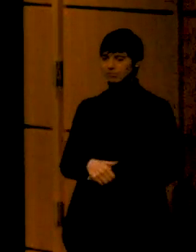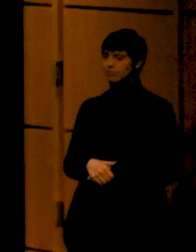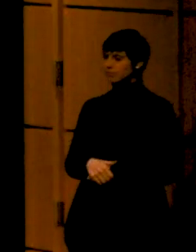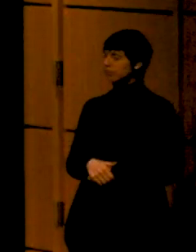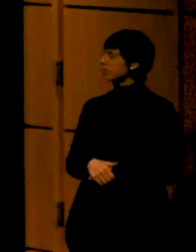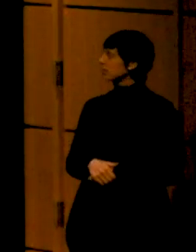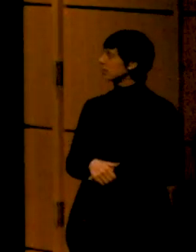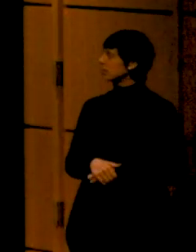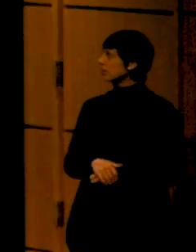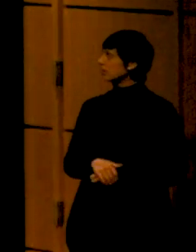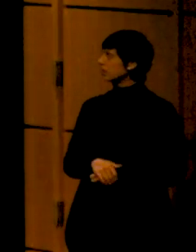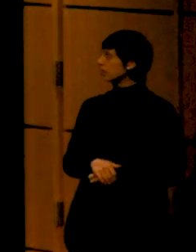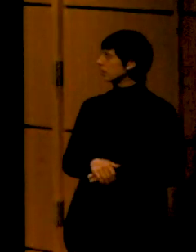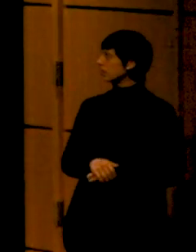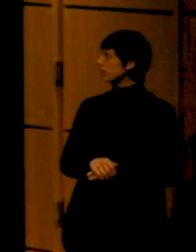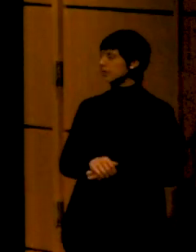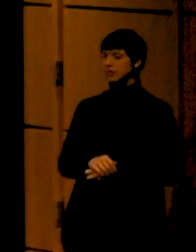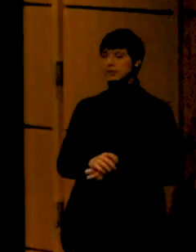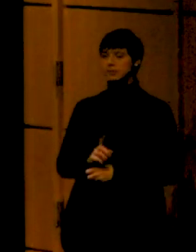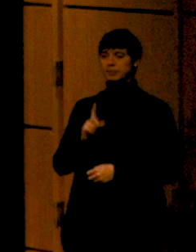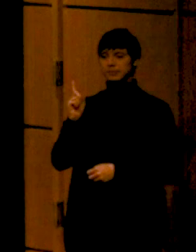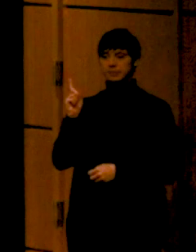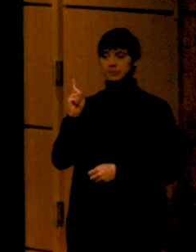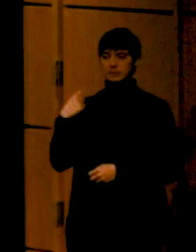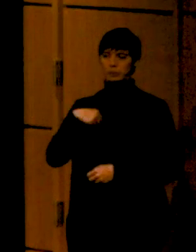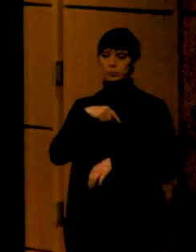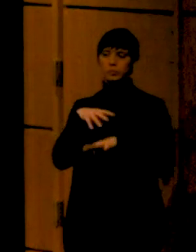This is one of ours. This is one Julia bought back in 2015.